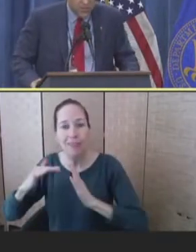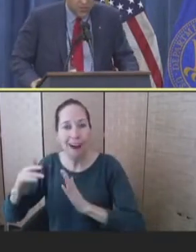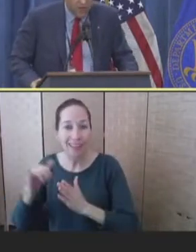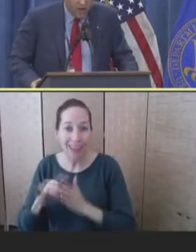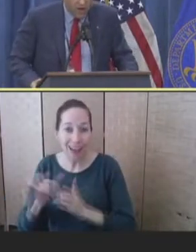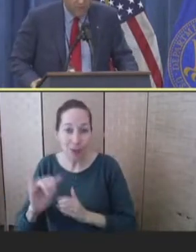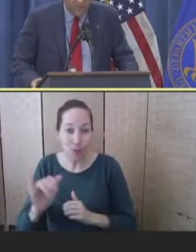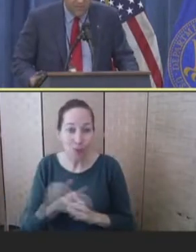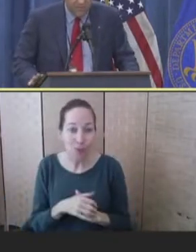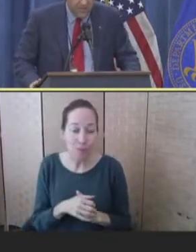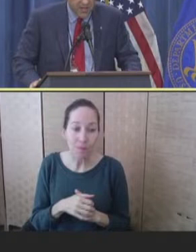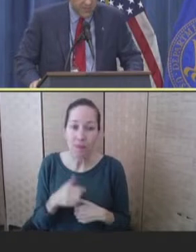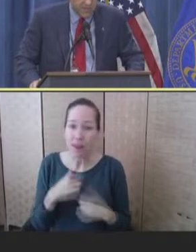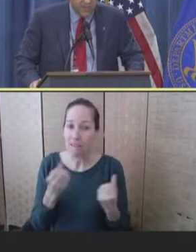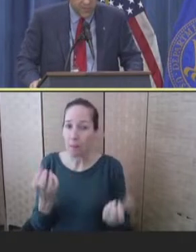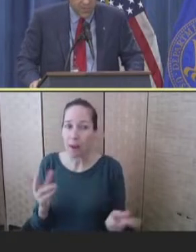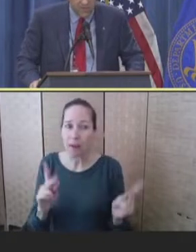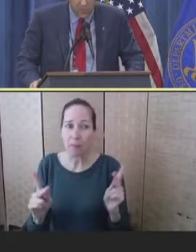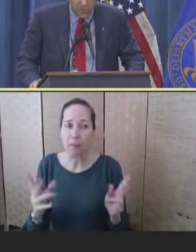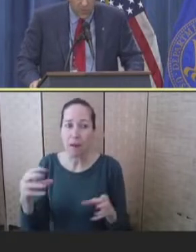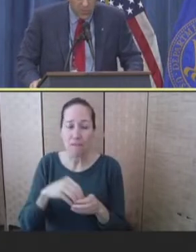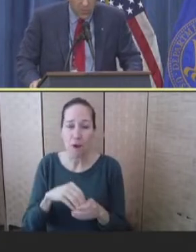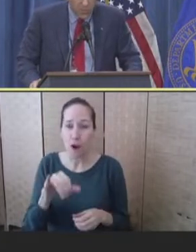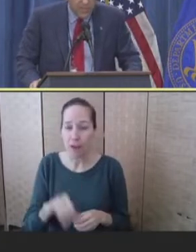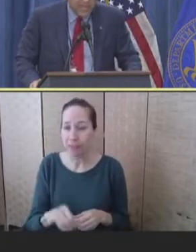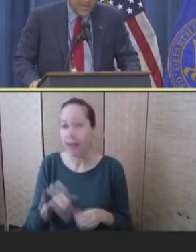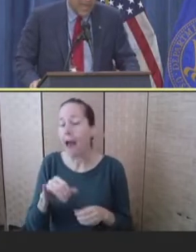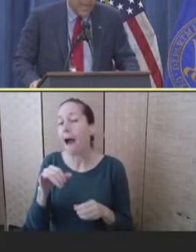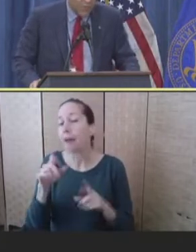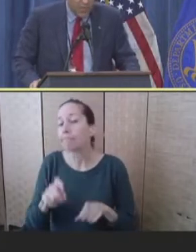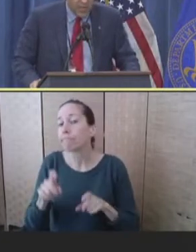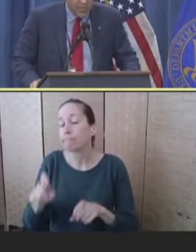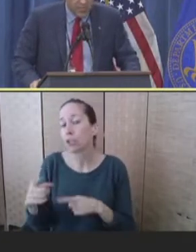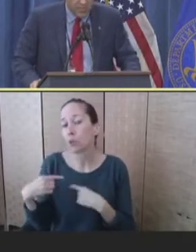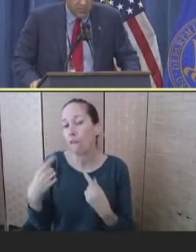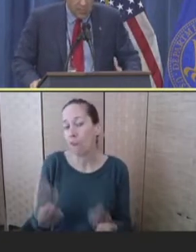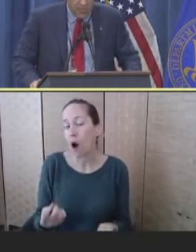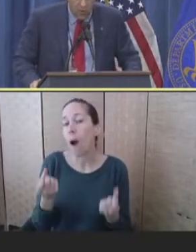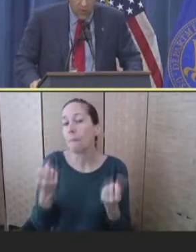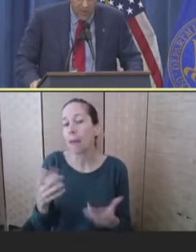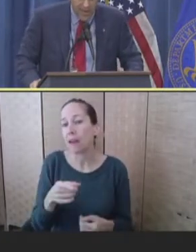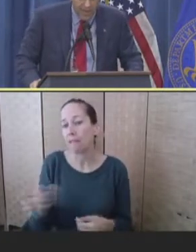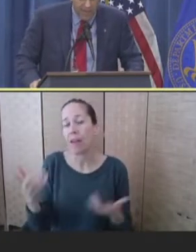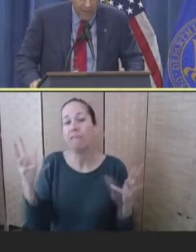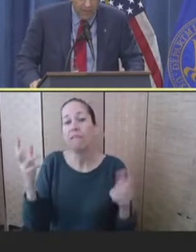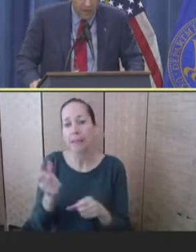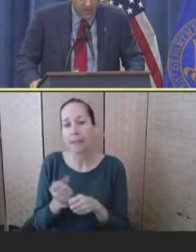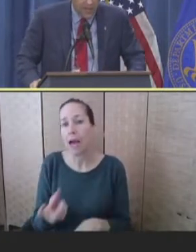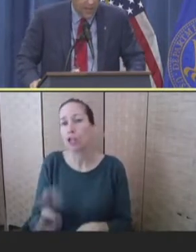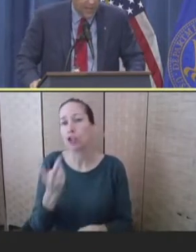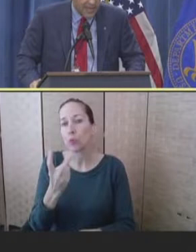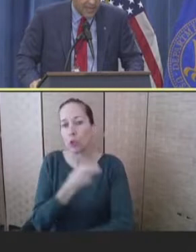So far, about 15 of them have received two doses. And we're looking to complete enrollment by November.